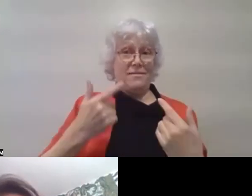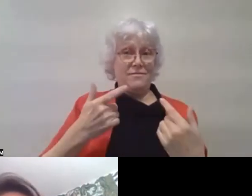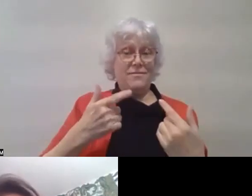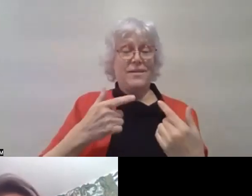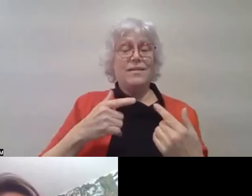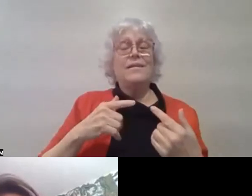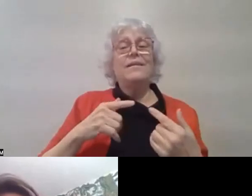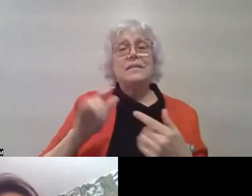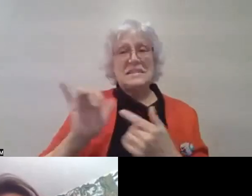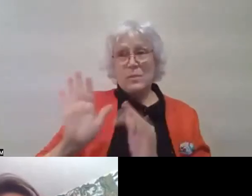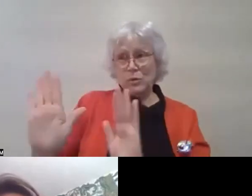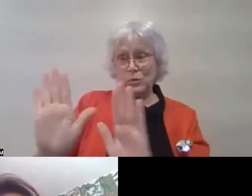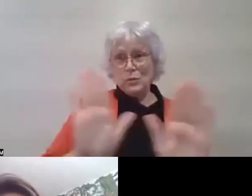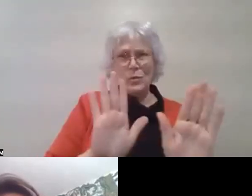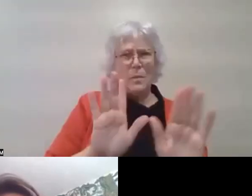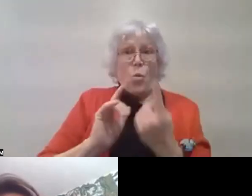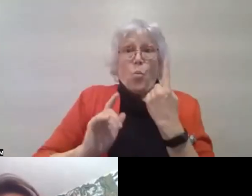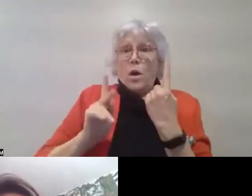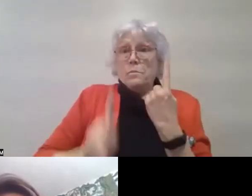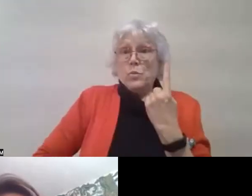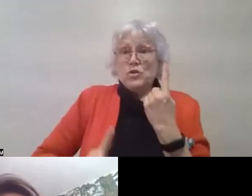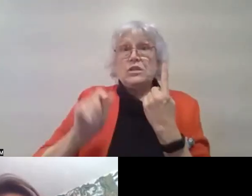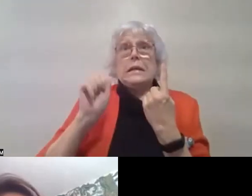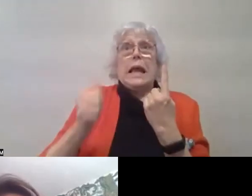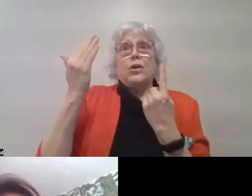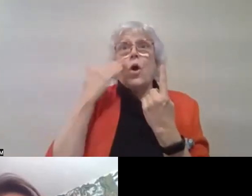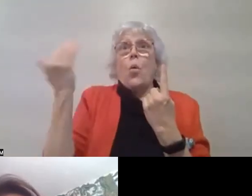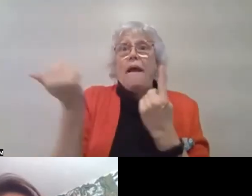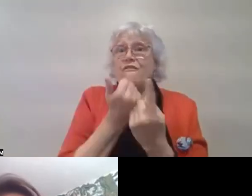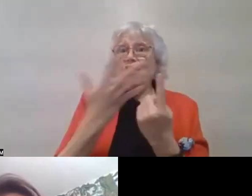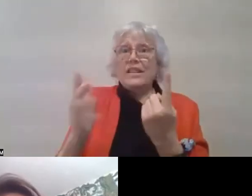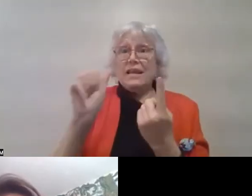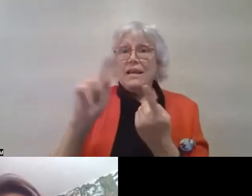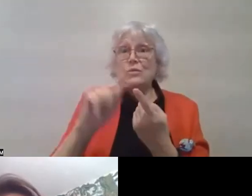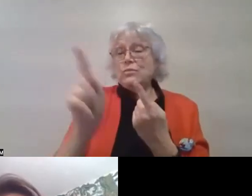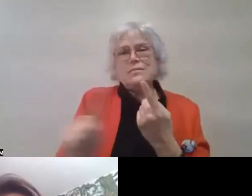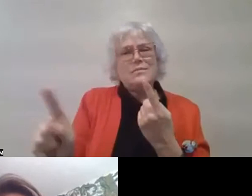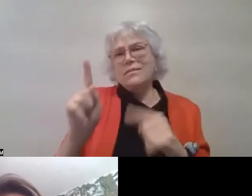no means can one person ever know everything and you should be very wary of anyone who thinks